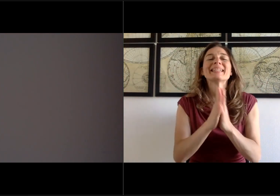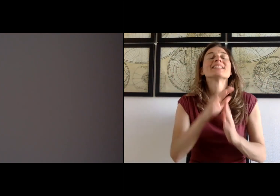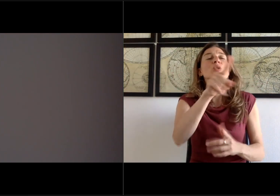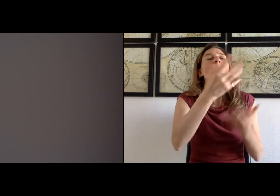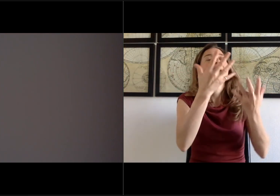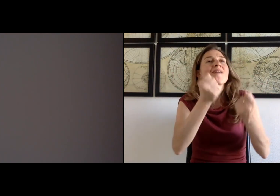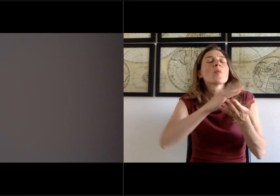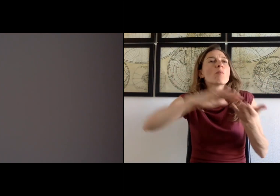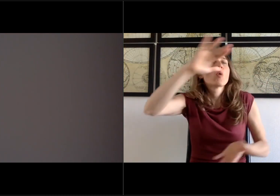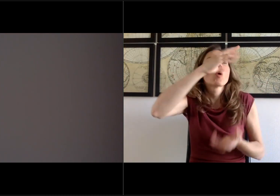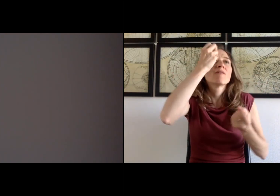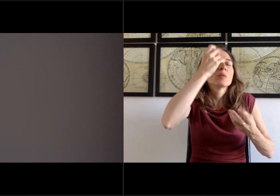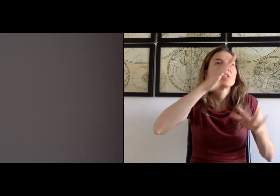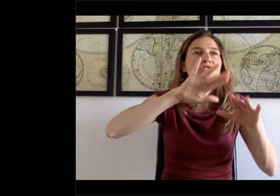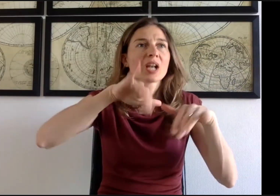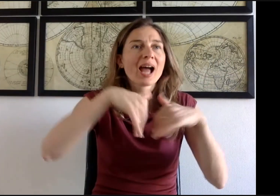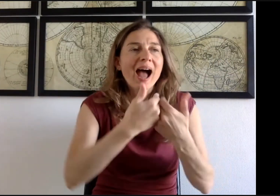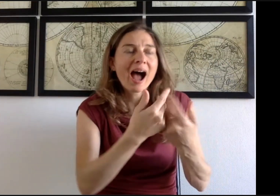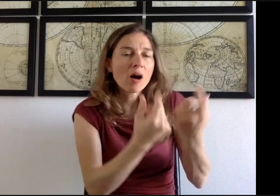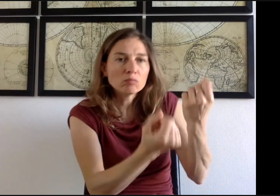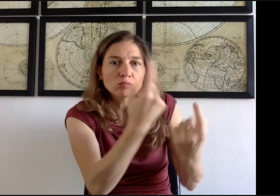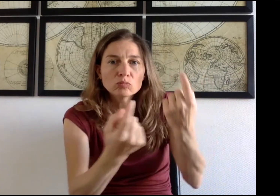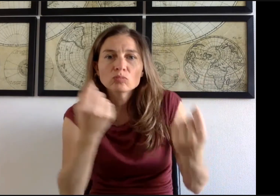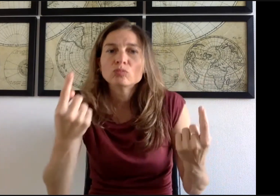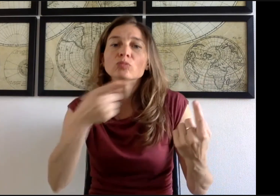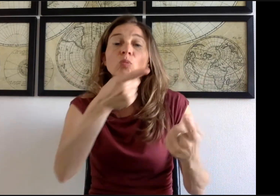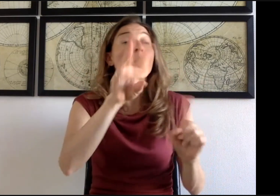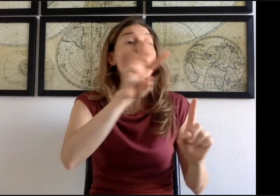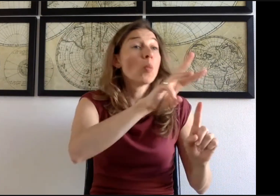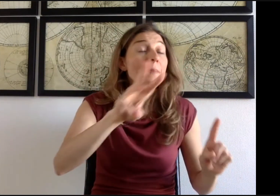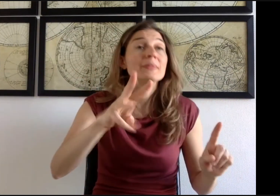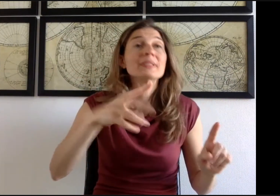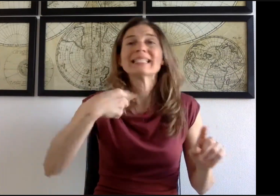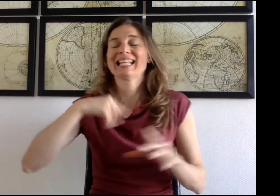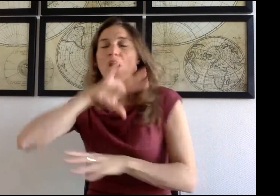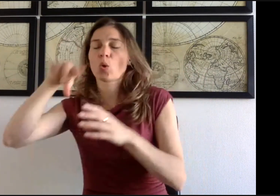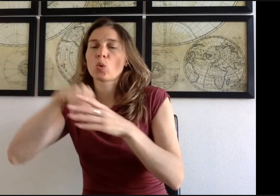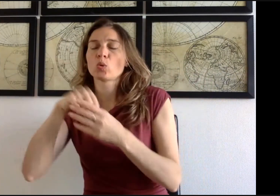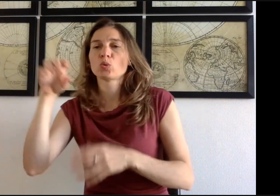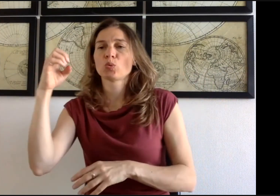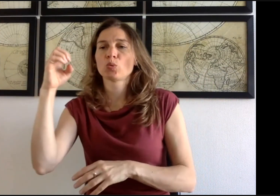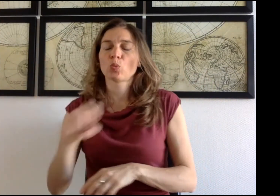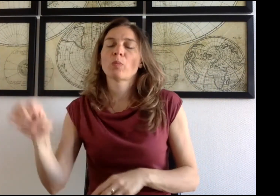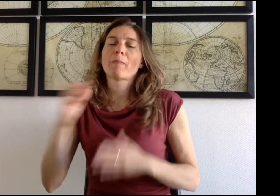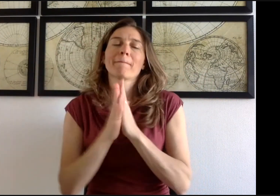We're keeping tabs on the website and make resources available to all. Thank you very much.